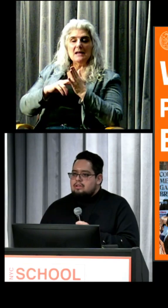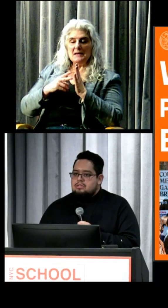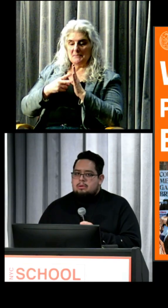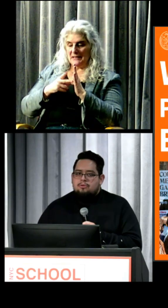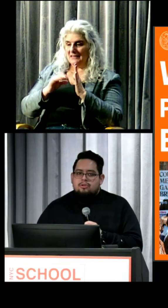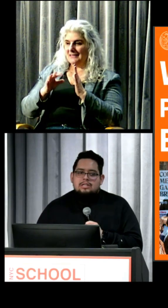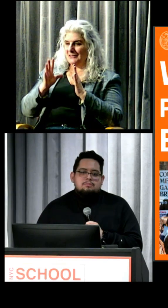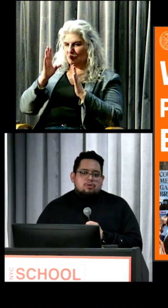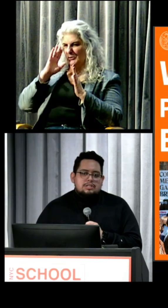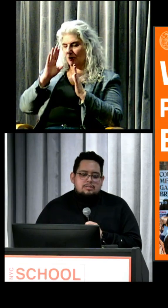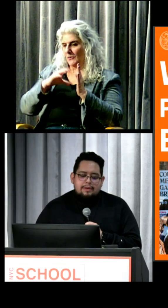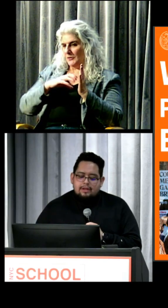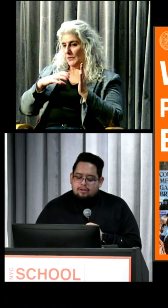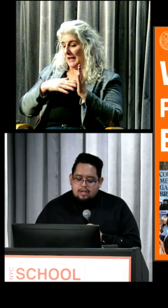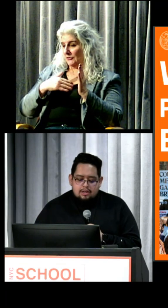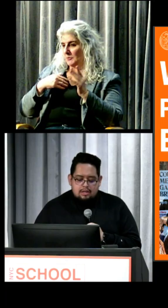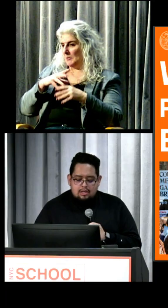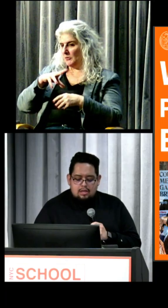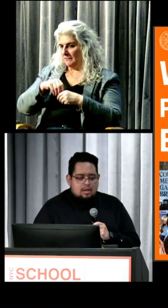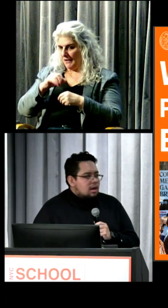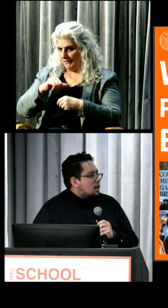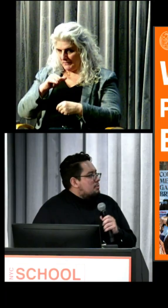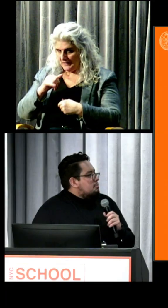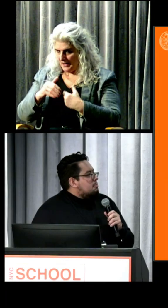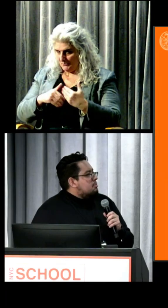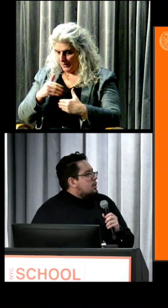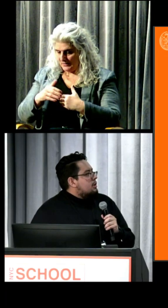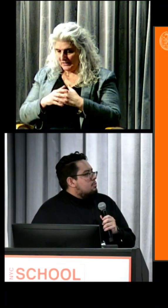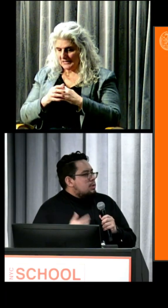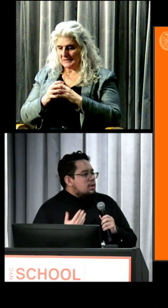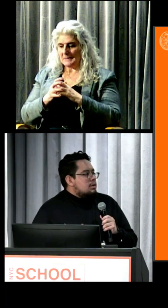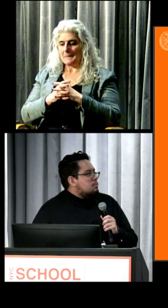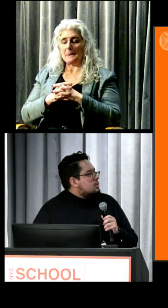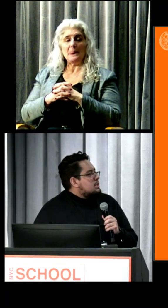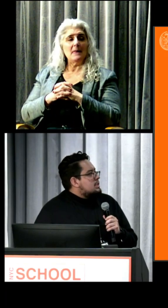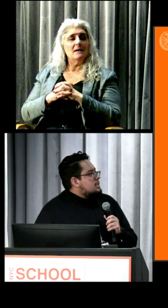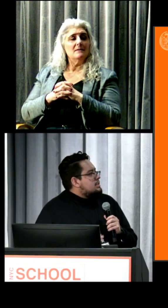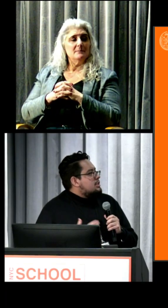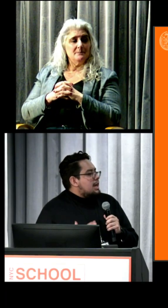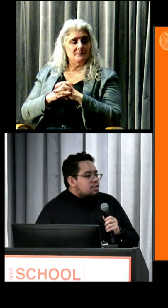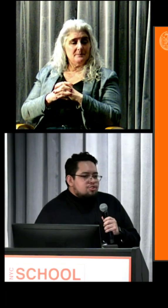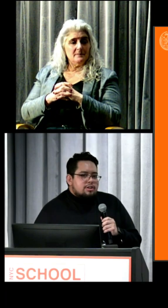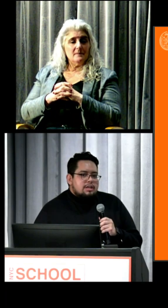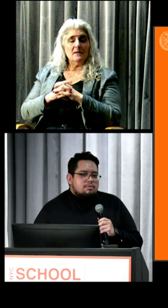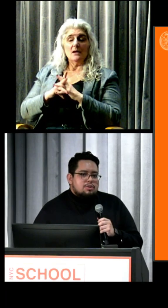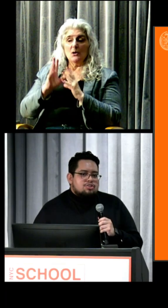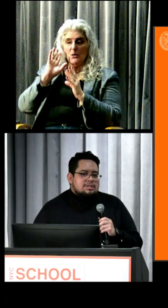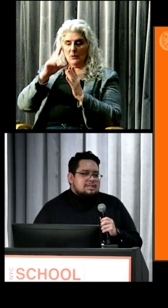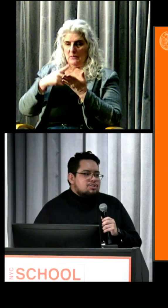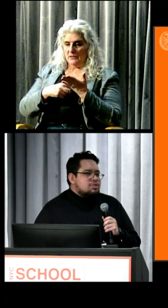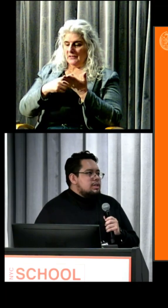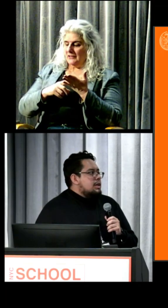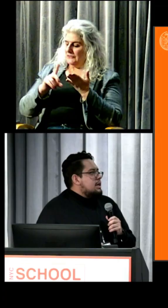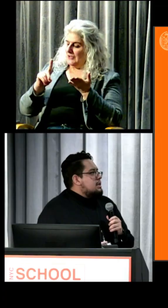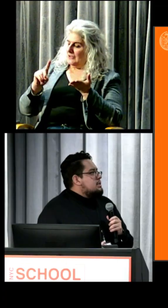And then I have to think about that, right? Then there are other people that maybe bring more of, you know, maybe like gamer habits.